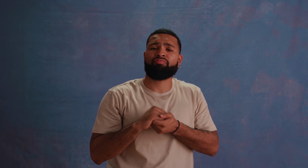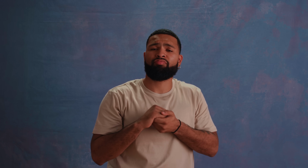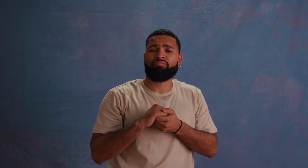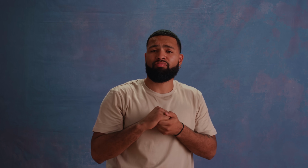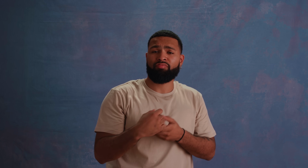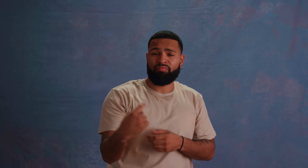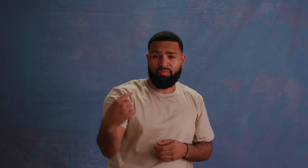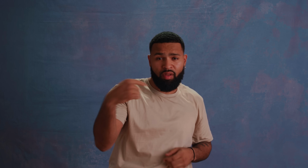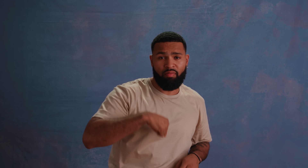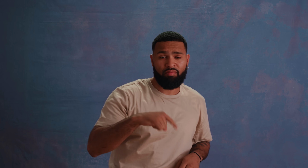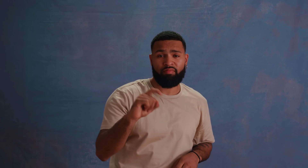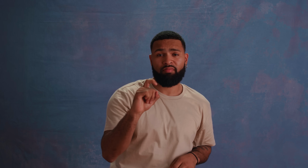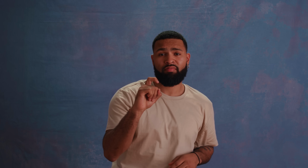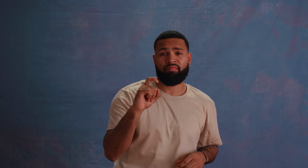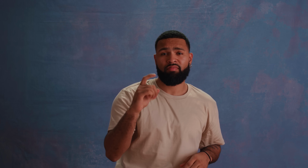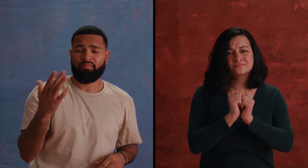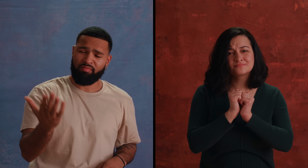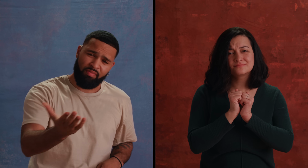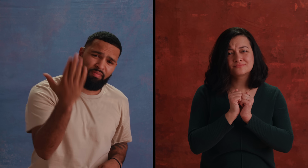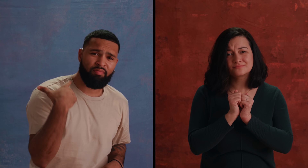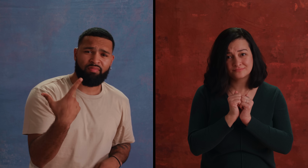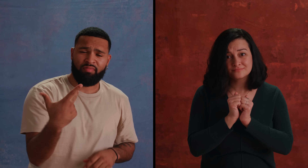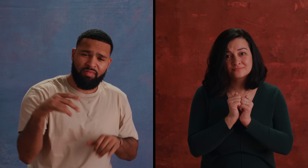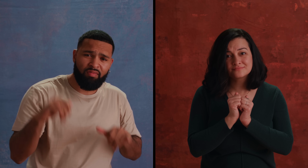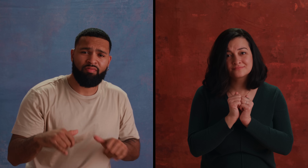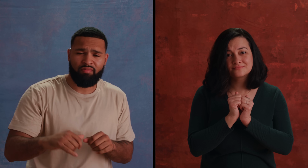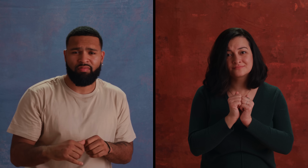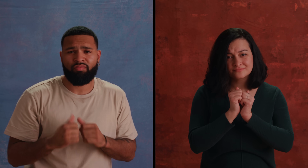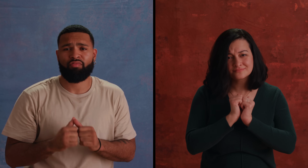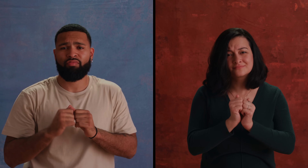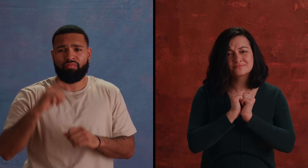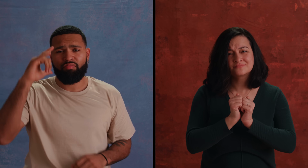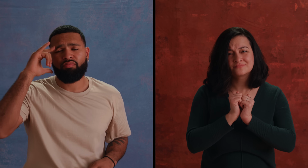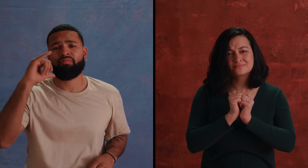you'd come over right? you'd come over, you'd come over,